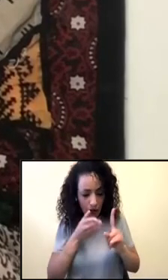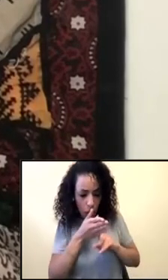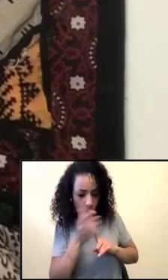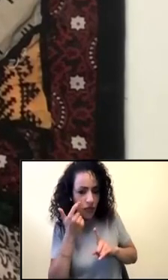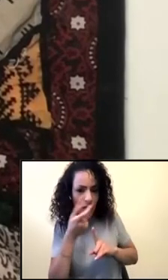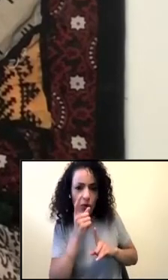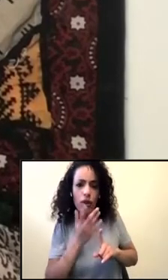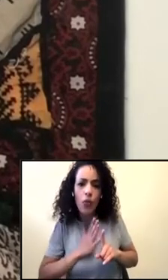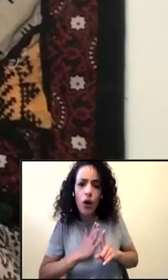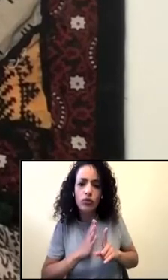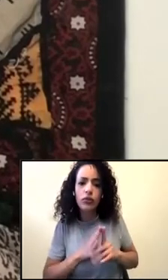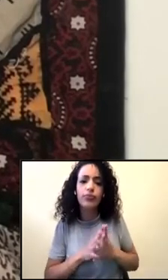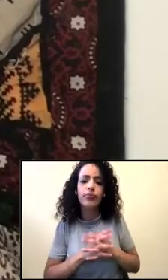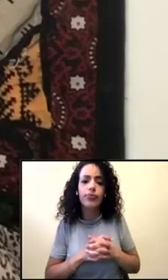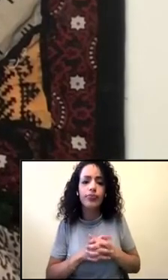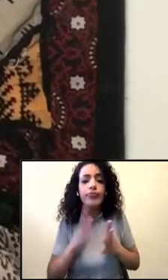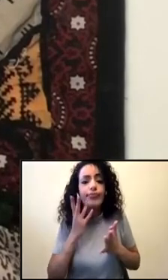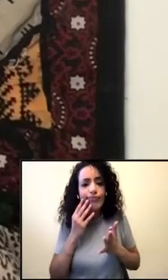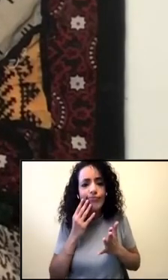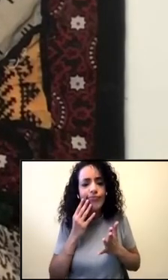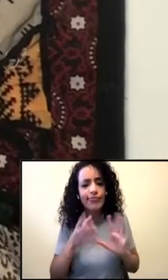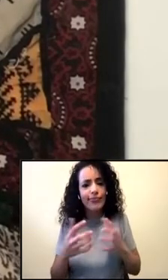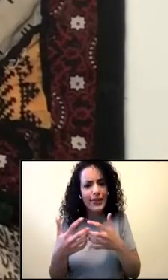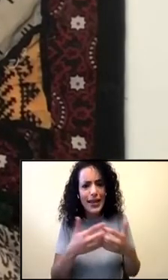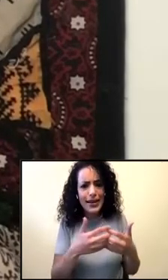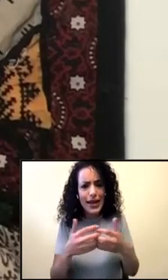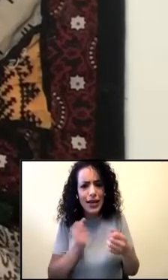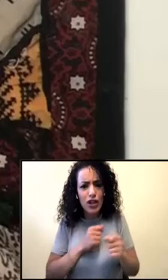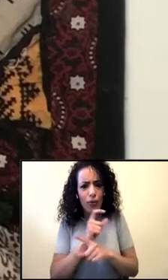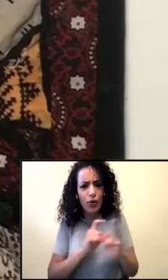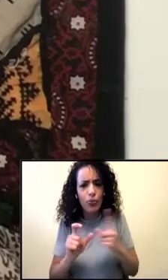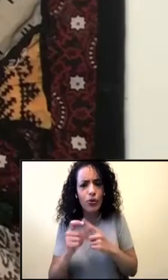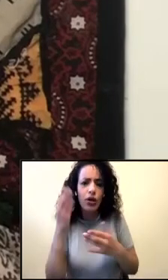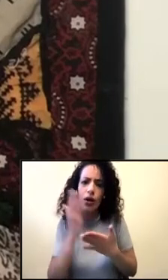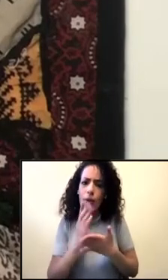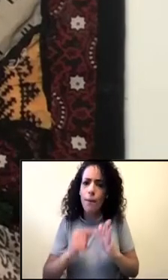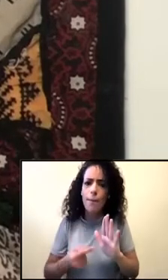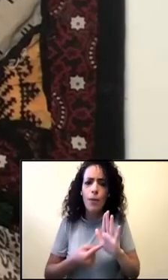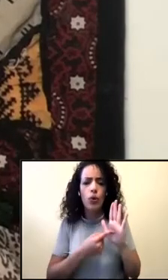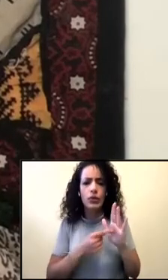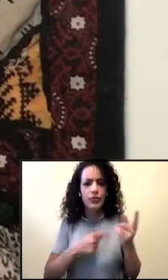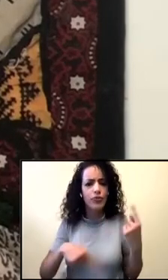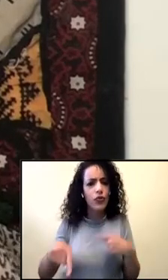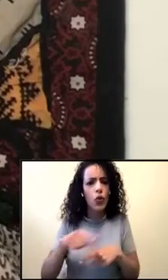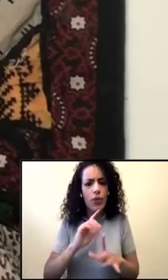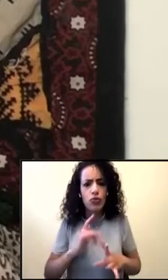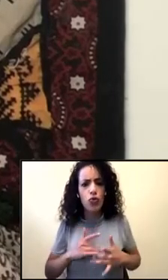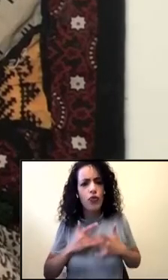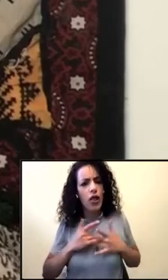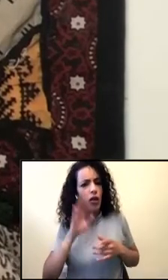it comes to engaging our community with it, it's really important for them to feel heard and and